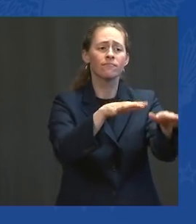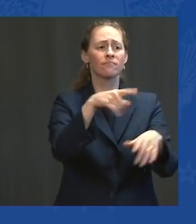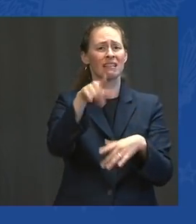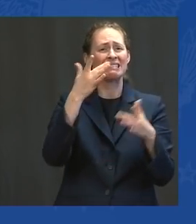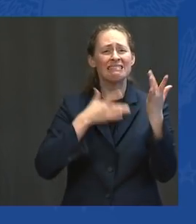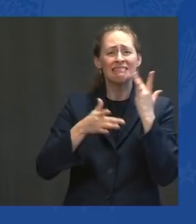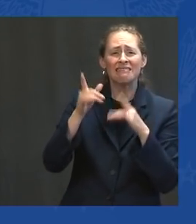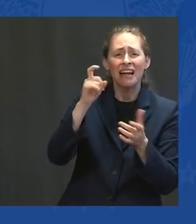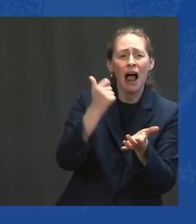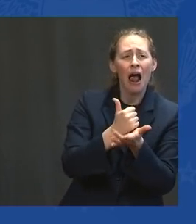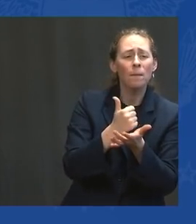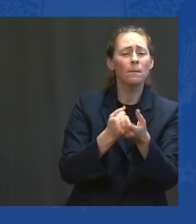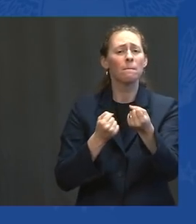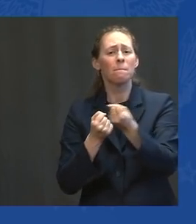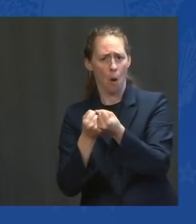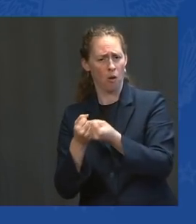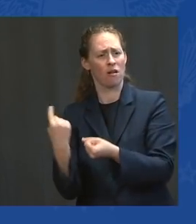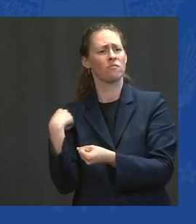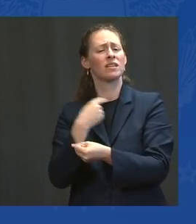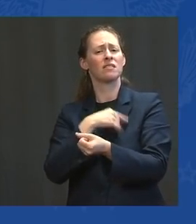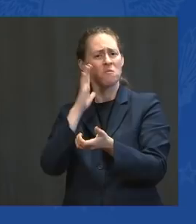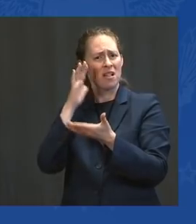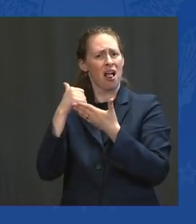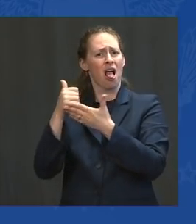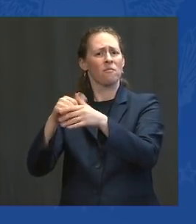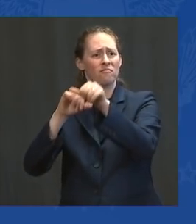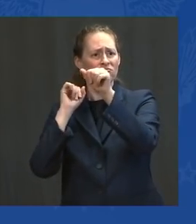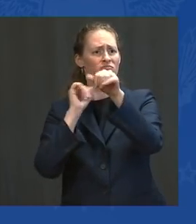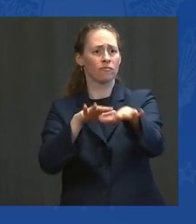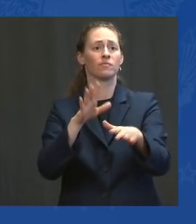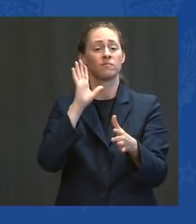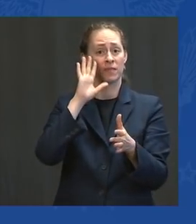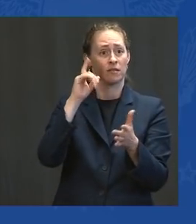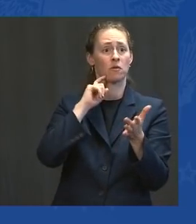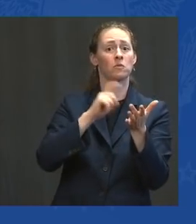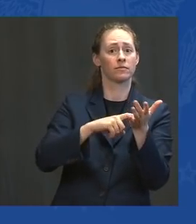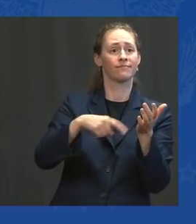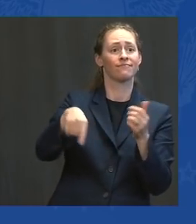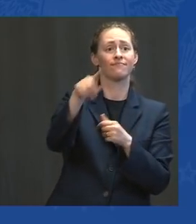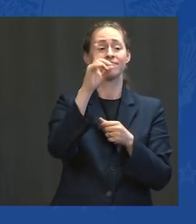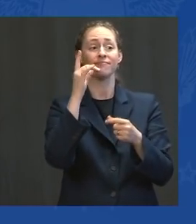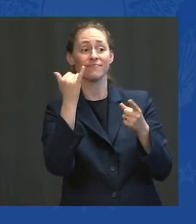because they're going to happen in states with very low vaccination rates. The bottom line is: My administration